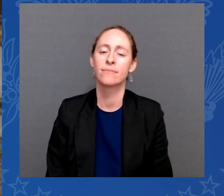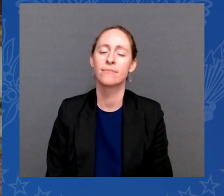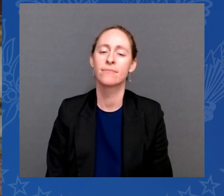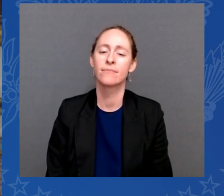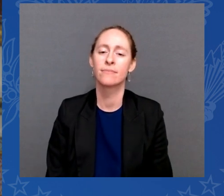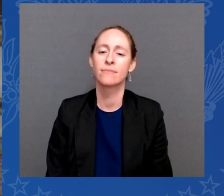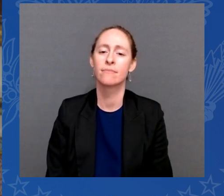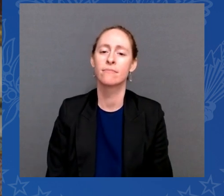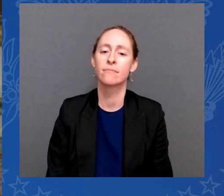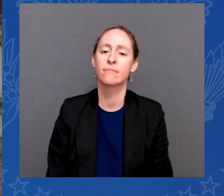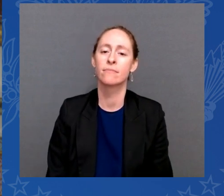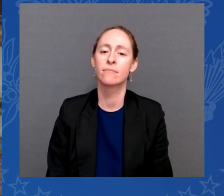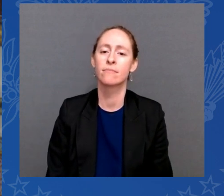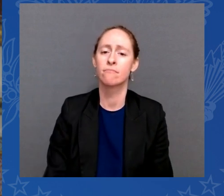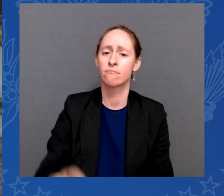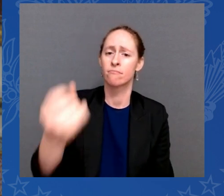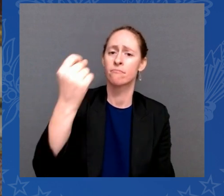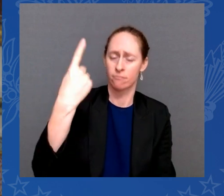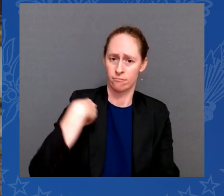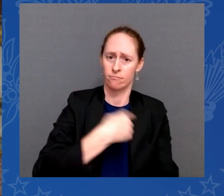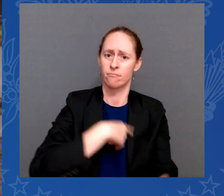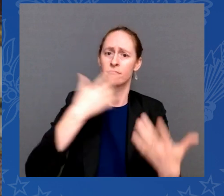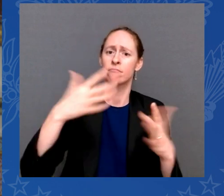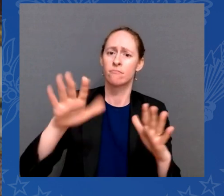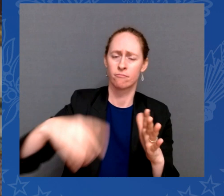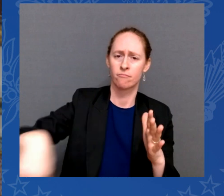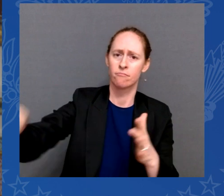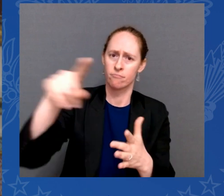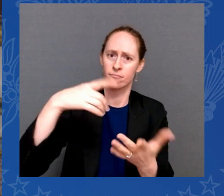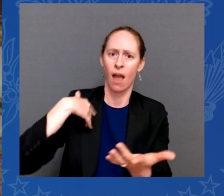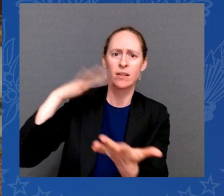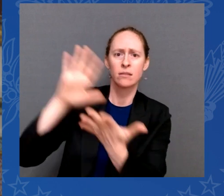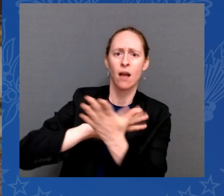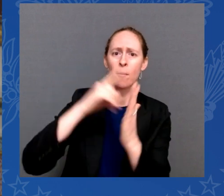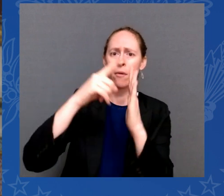And just because your state has decided to restrict your access to health care